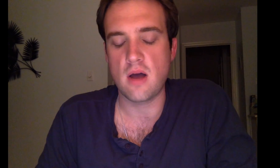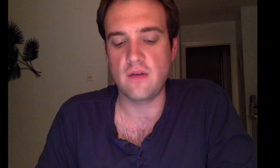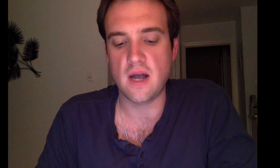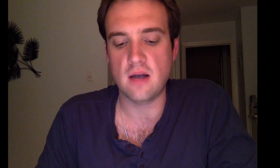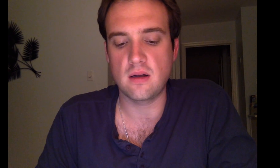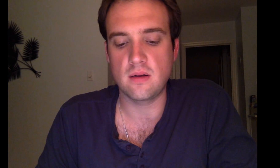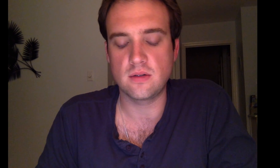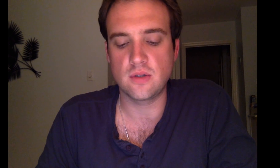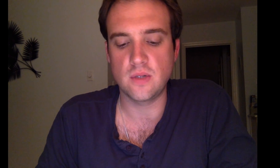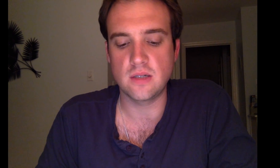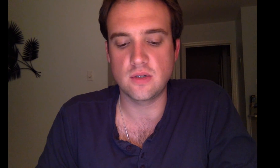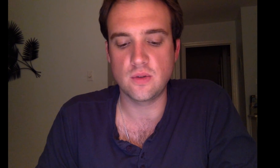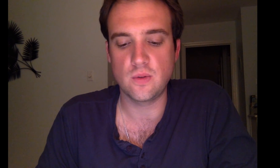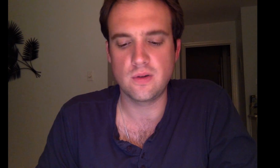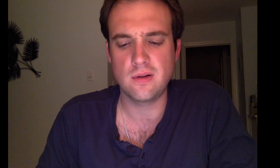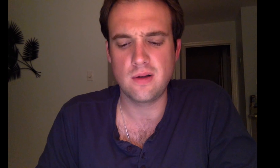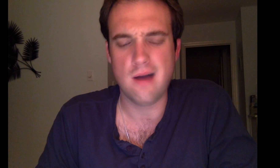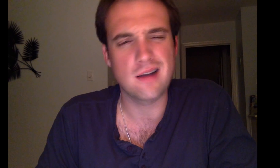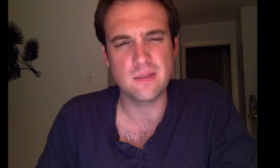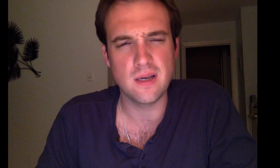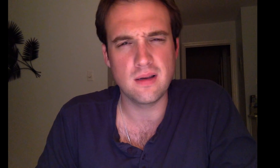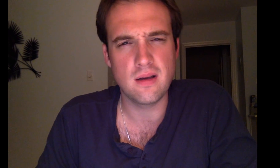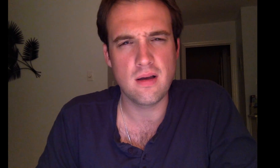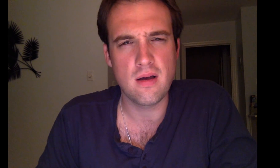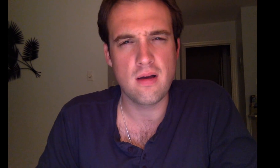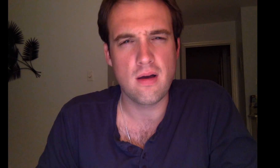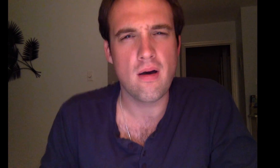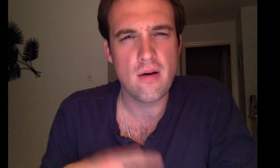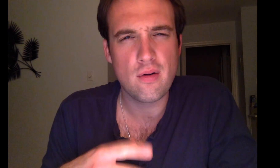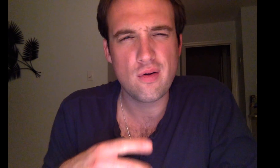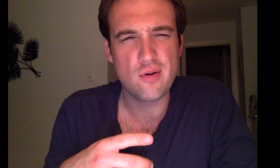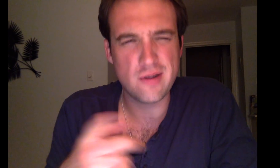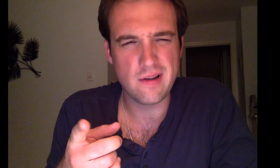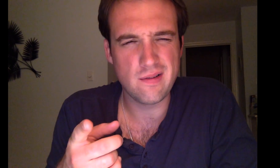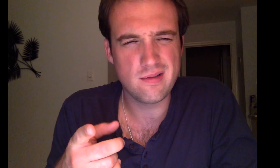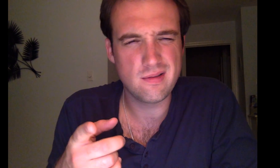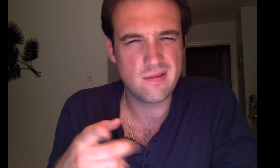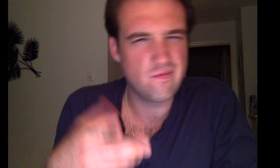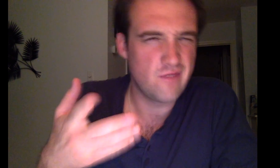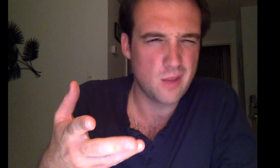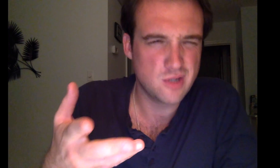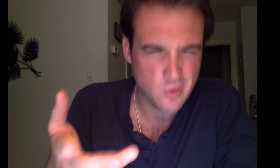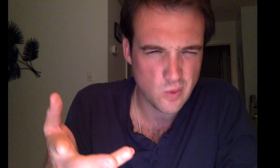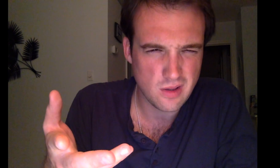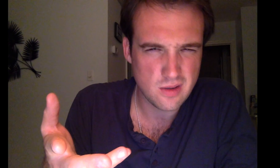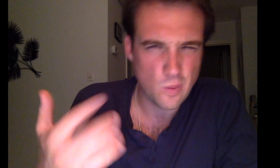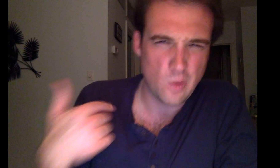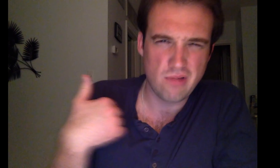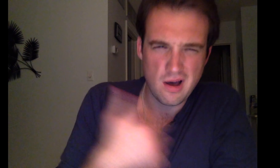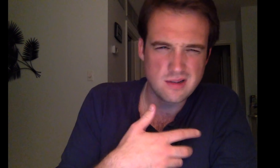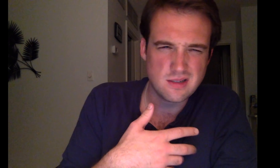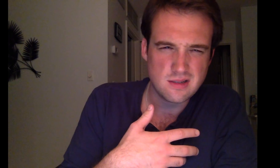I've had uh, students who ask me: really, film school, with us?